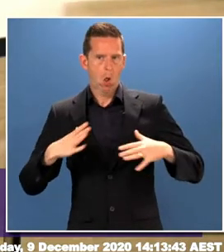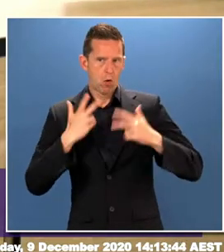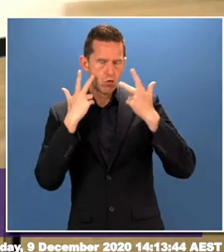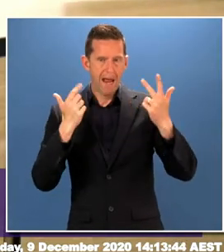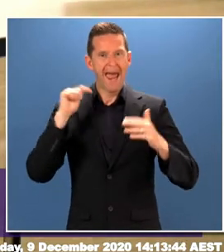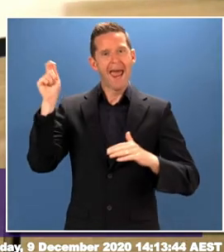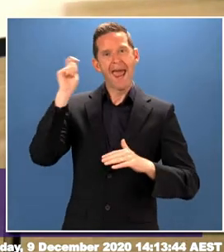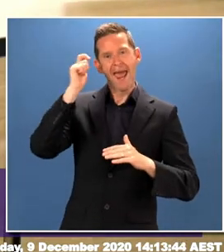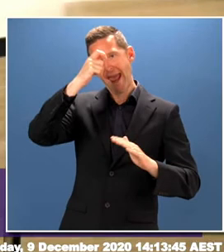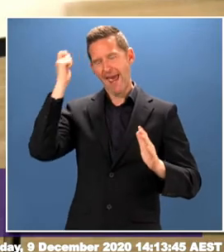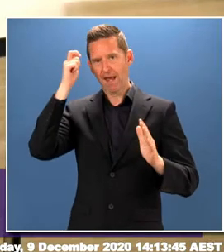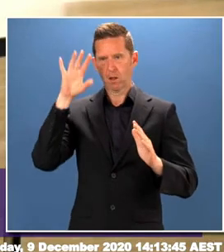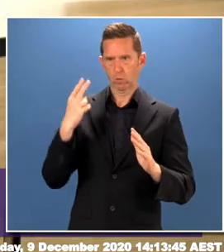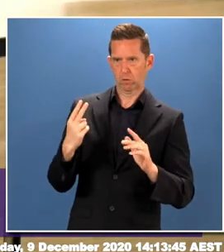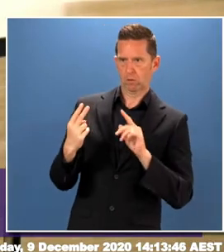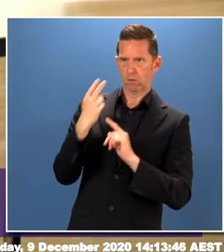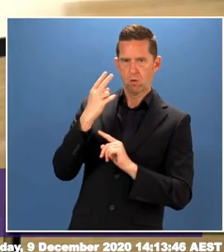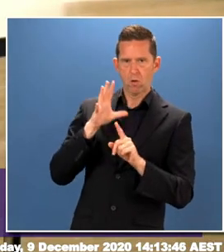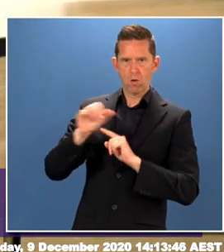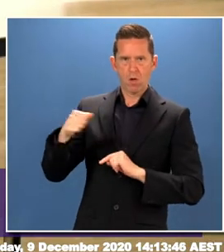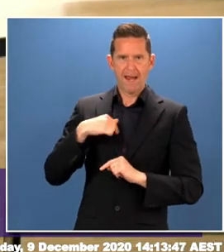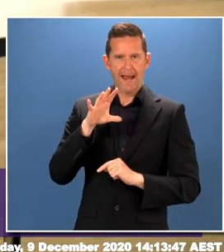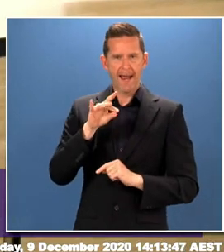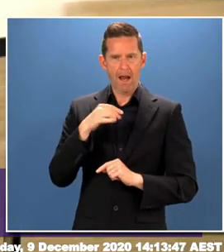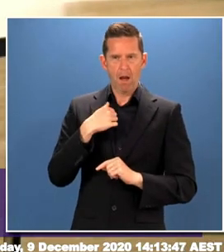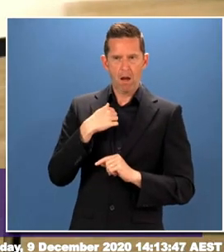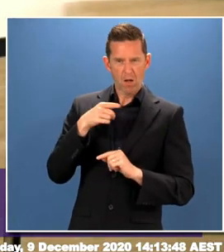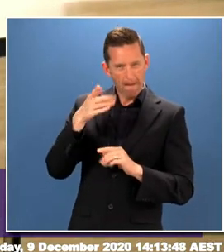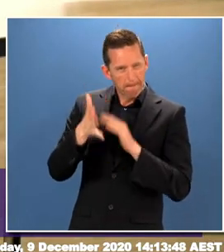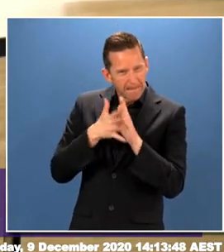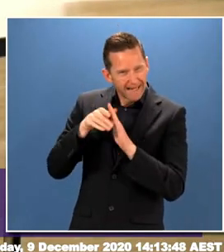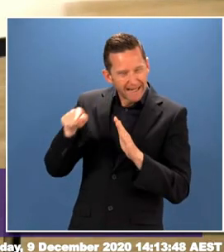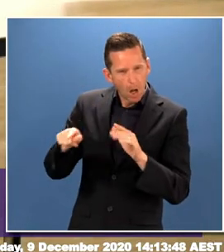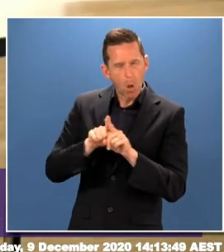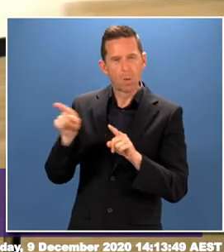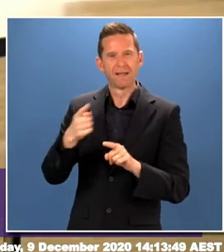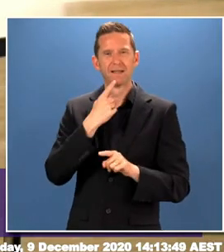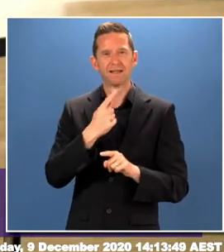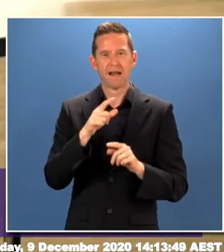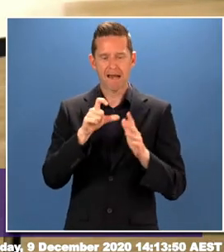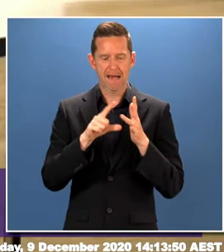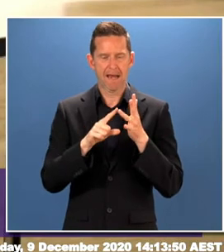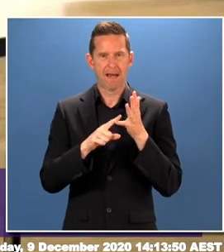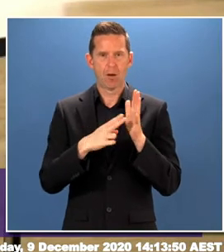his hair, because he was gay and he was concerned about that. Is that what you're talking about in the sense of really not putting themselves